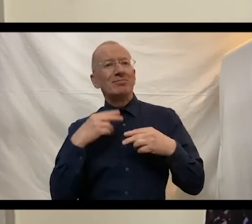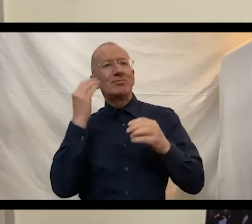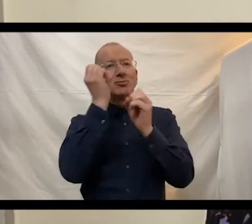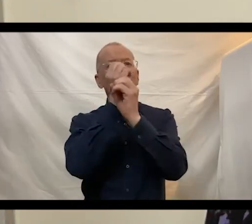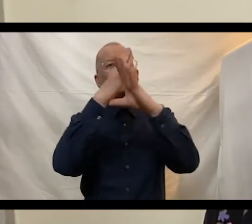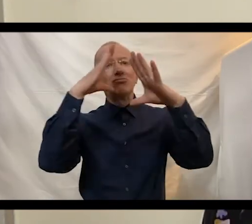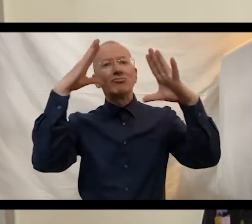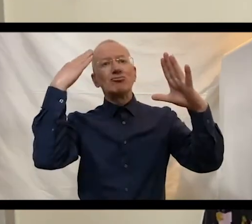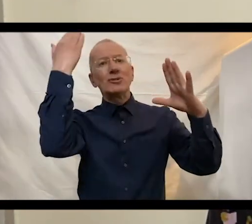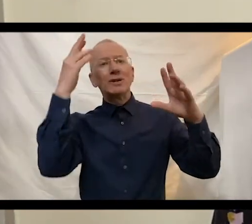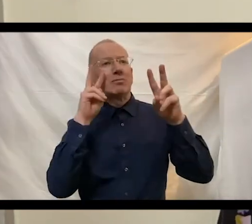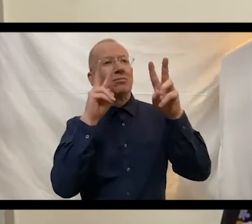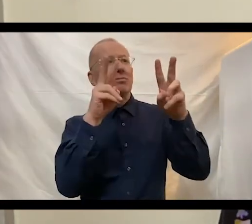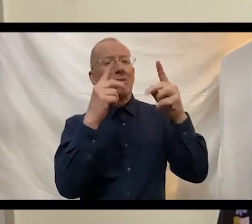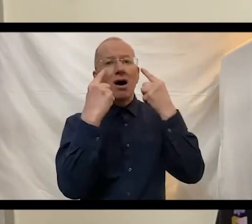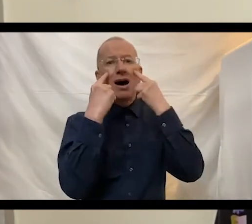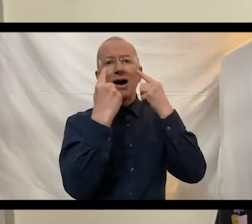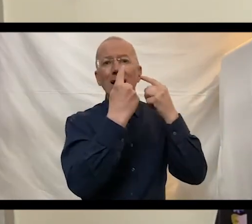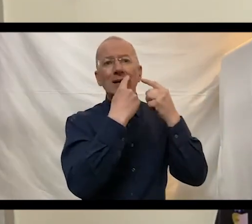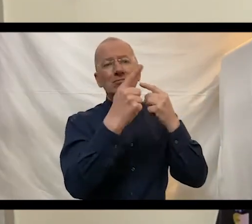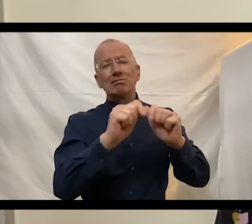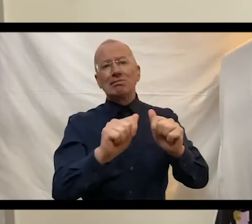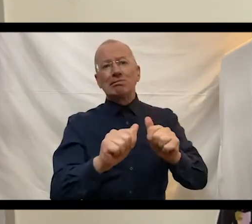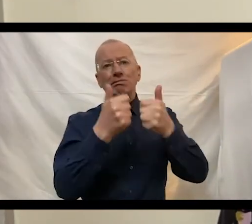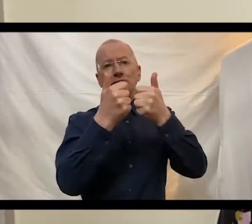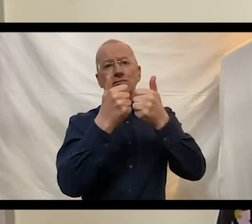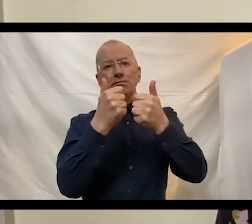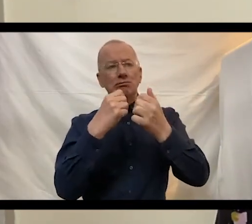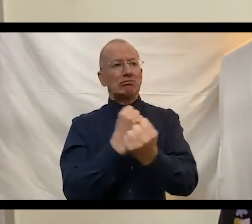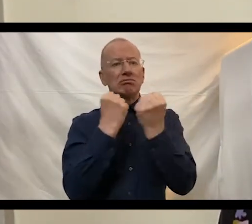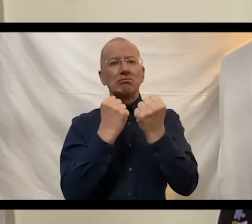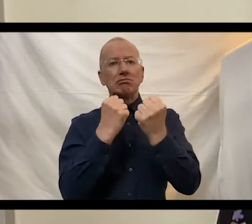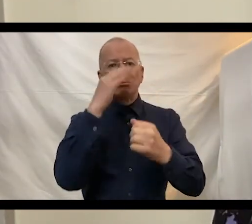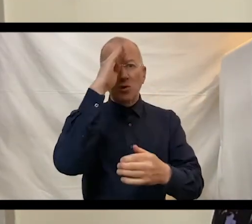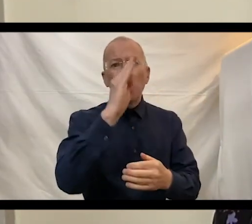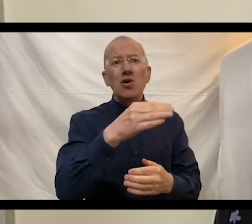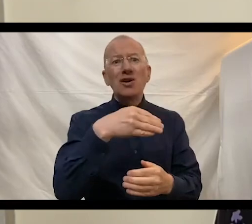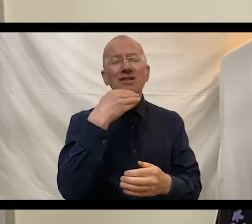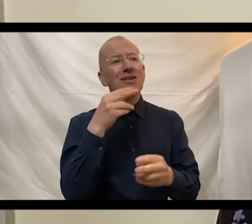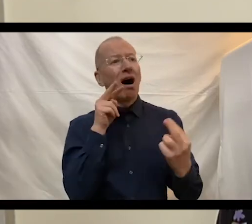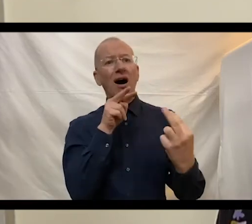In the eye of my dreams, I look into the eyes of a fine, strong horse,